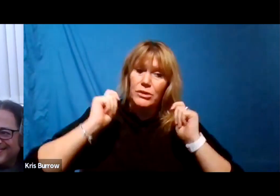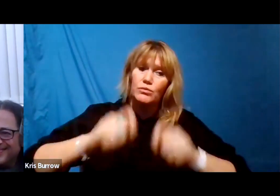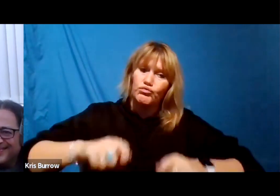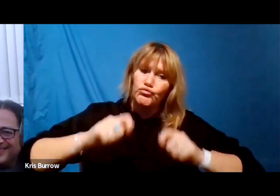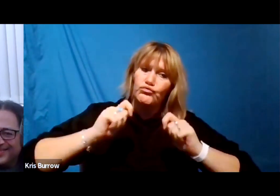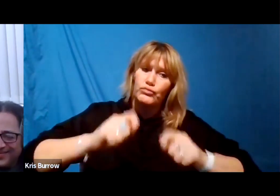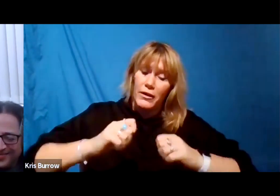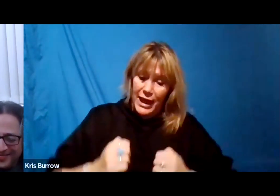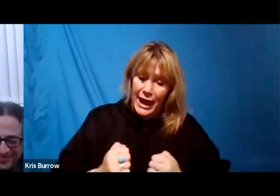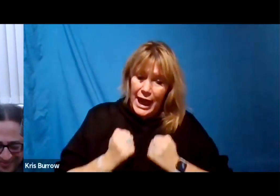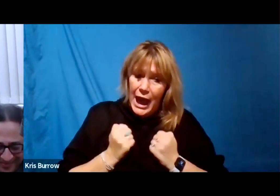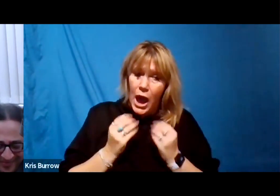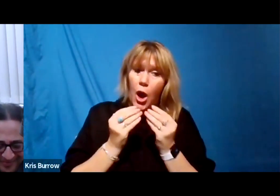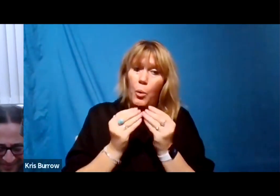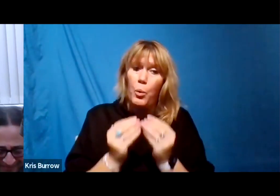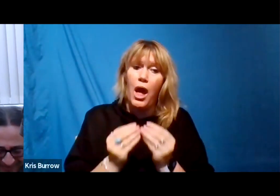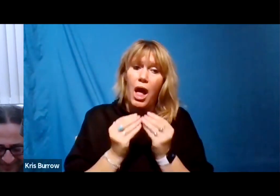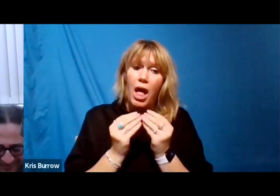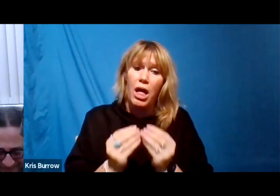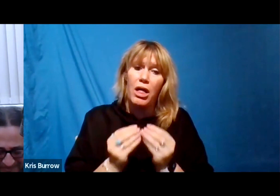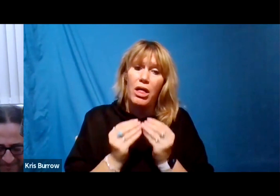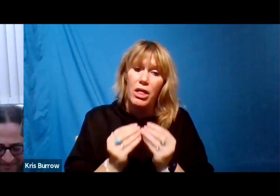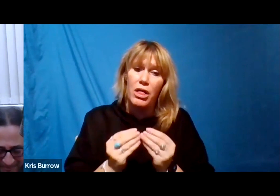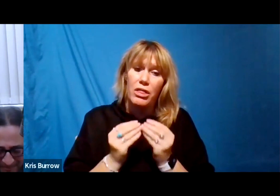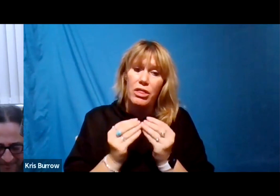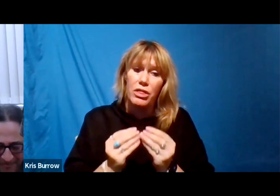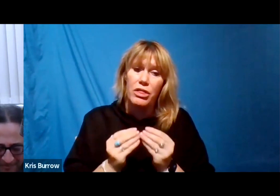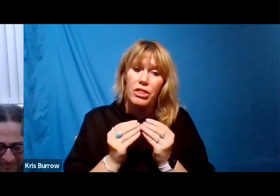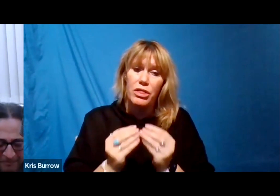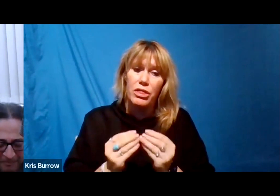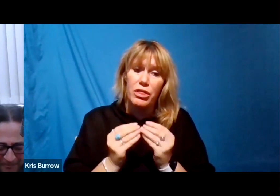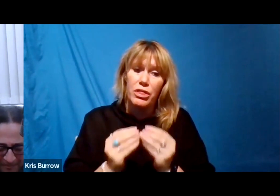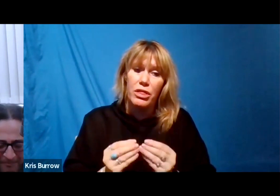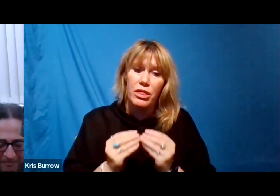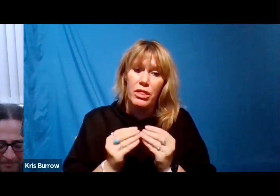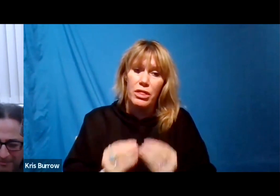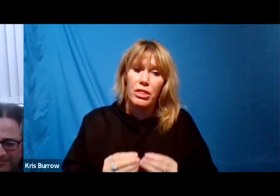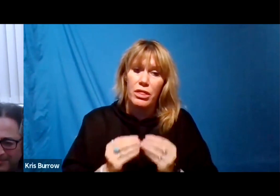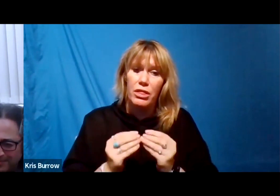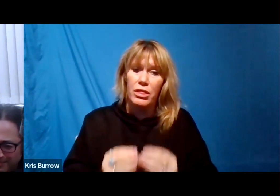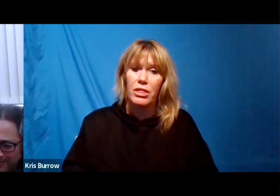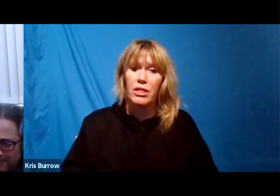the jungle fancy Cars